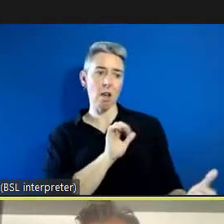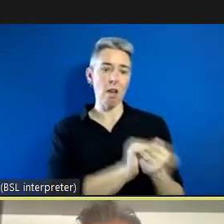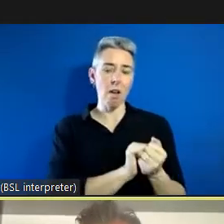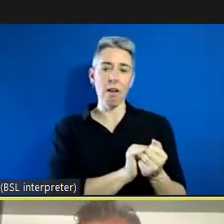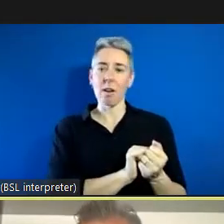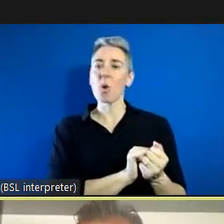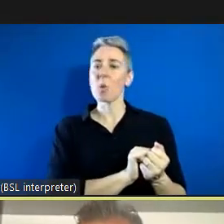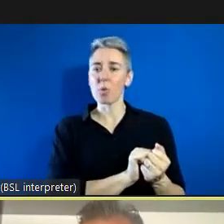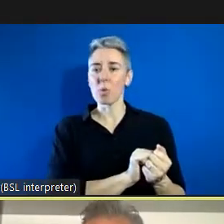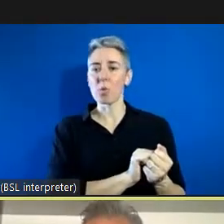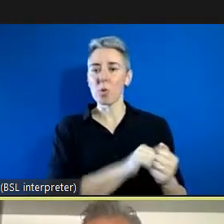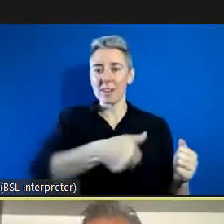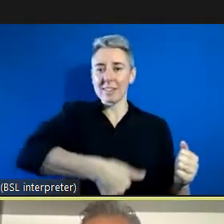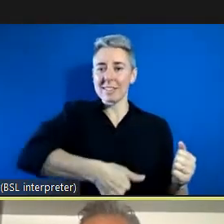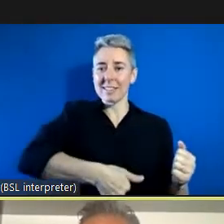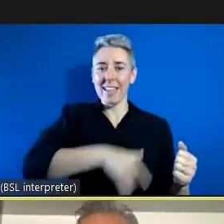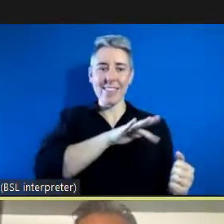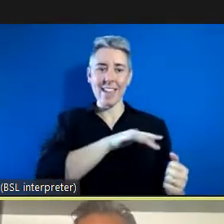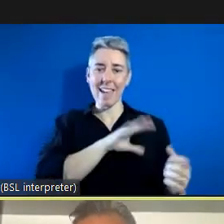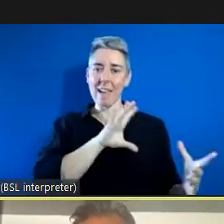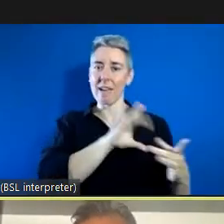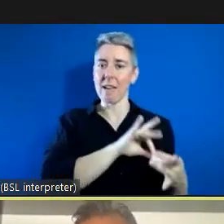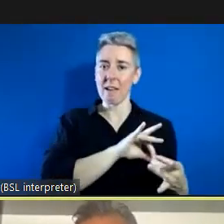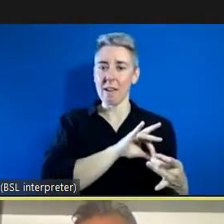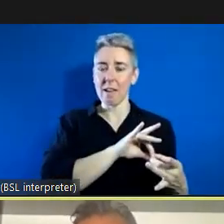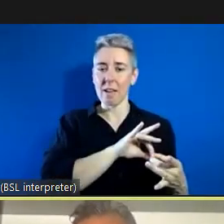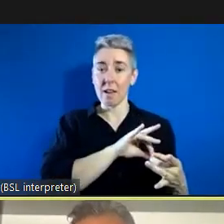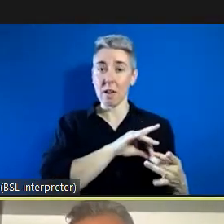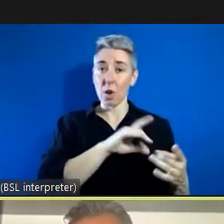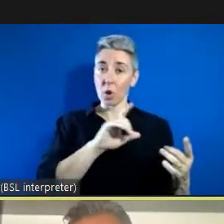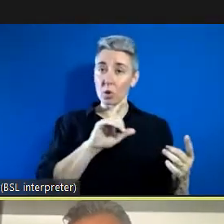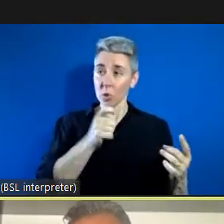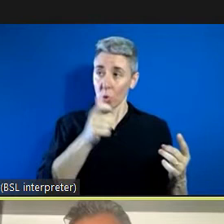not always but can be. And this is to all of us that we feel that in that sense of kinship with